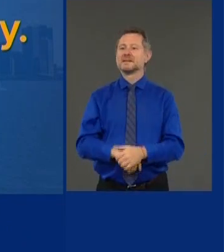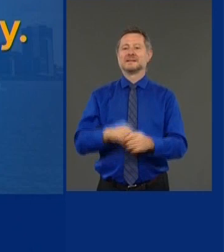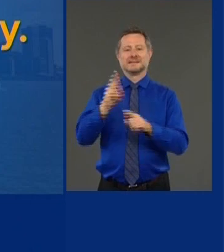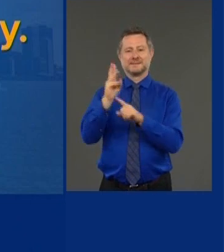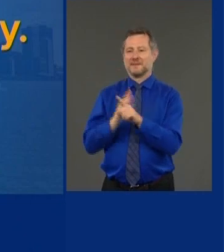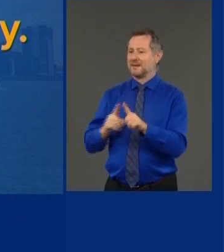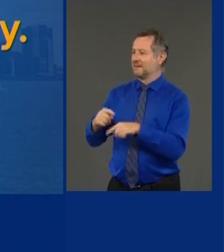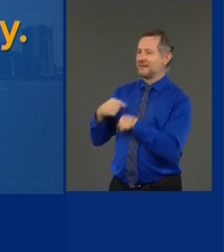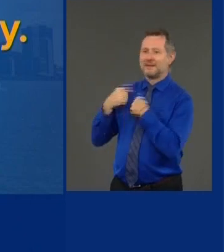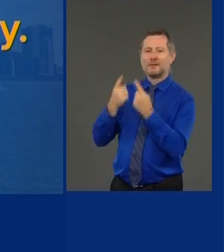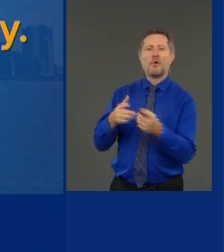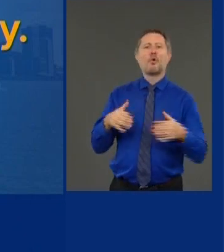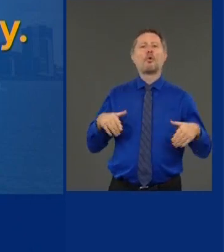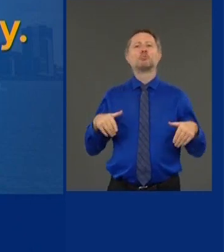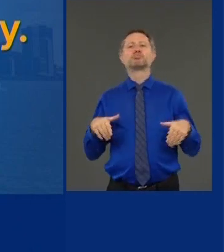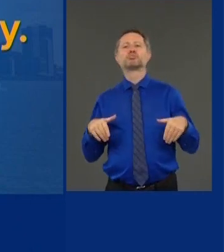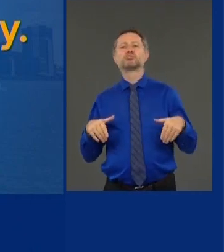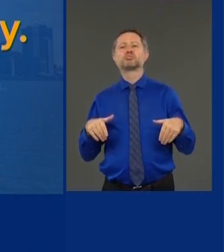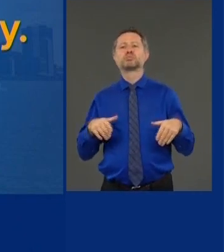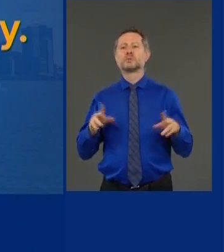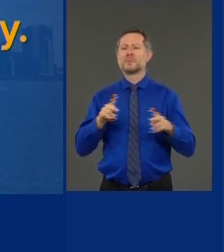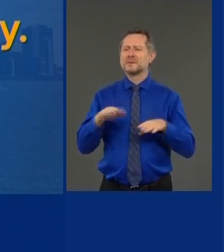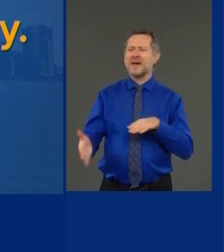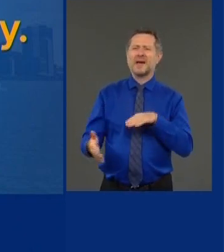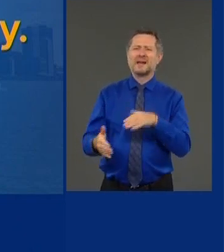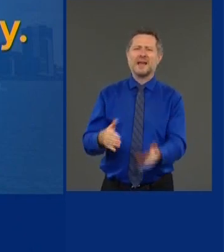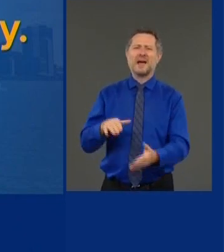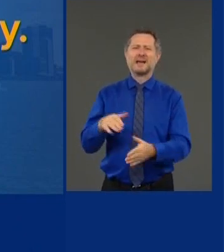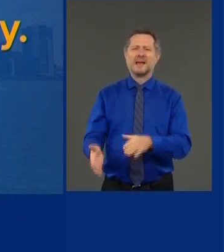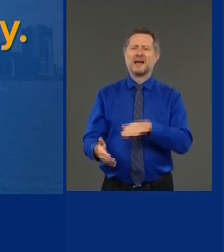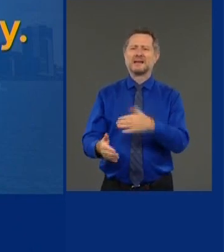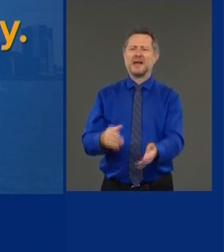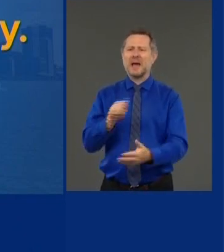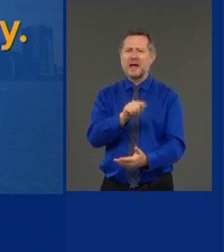BLUNDER. SHAME ON ALL OF YOU.